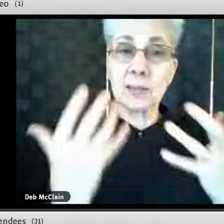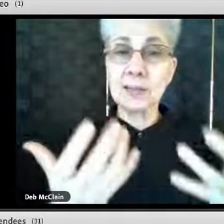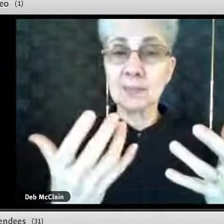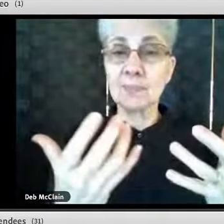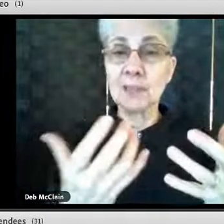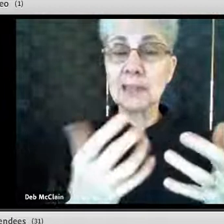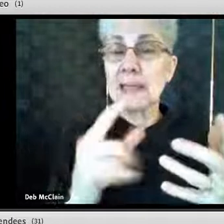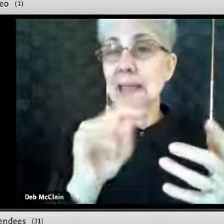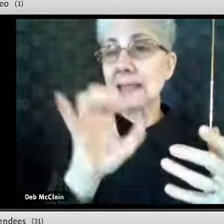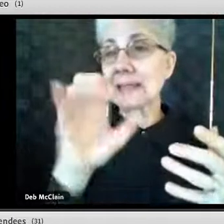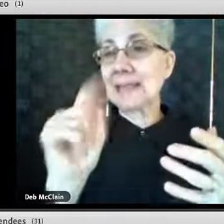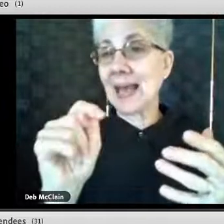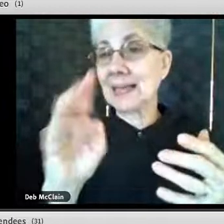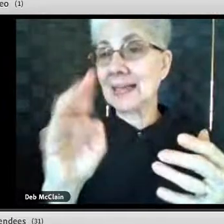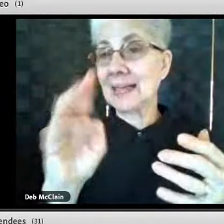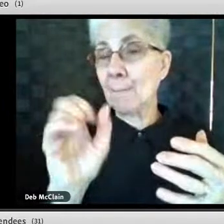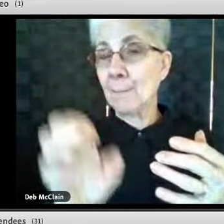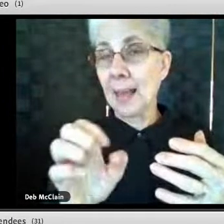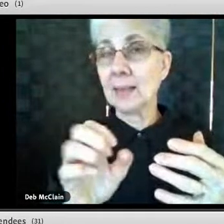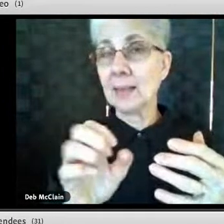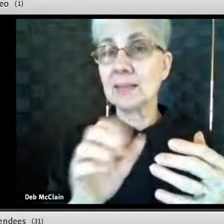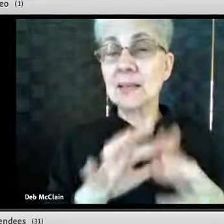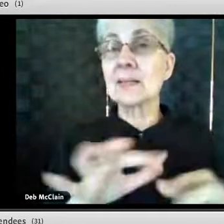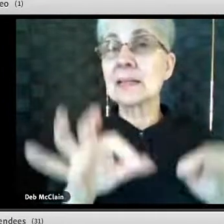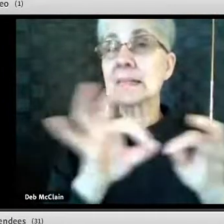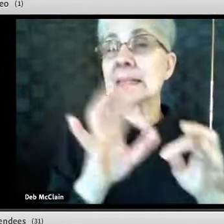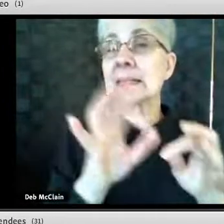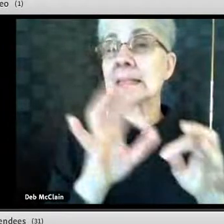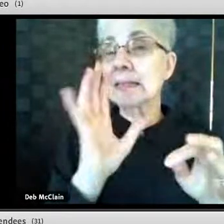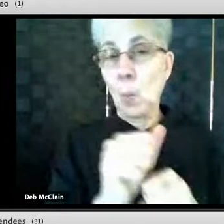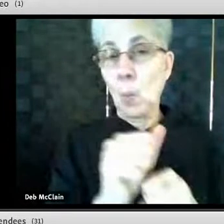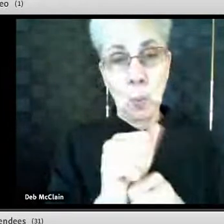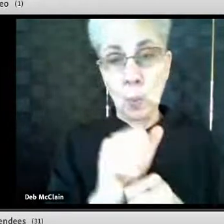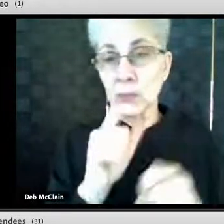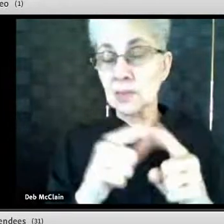because text-based event postings don't work,"